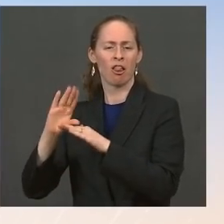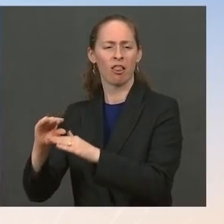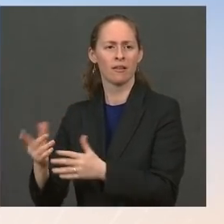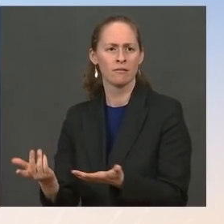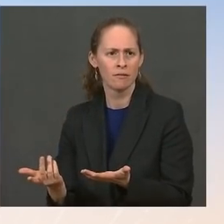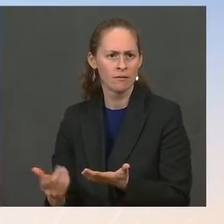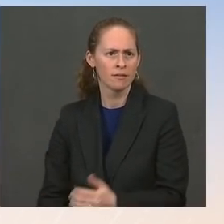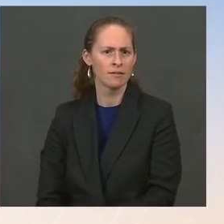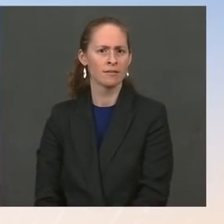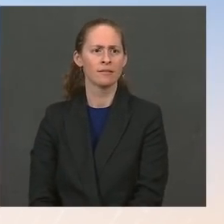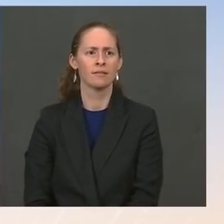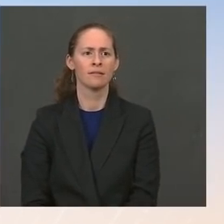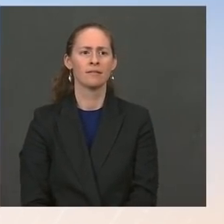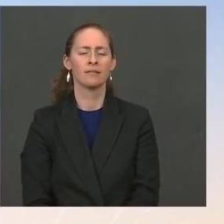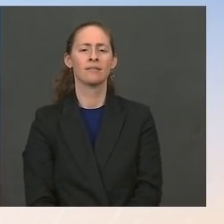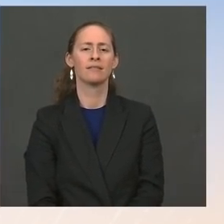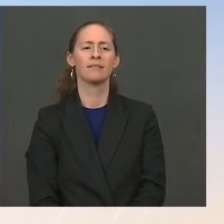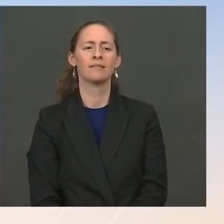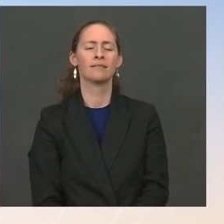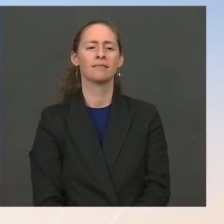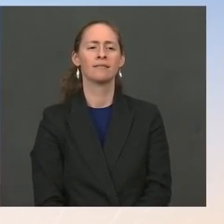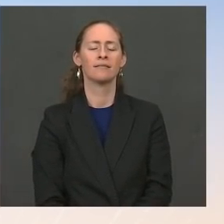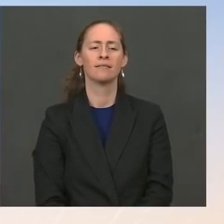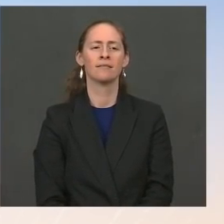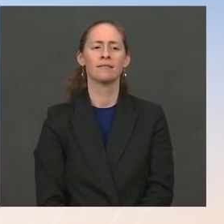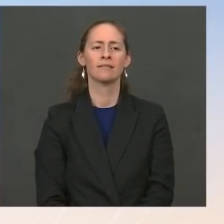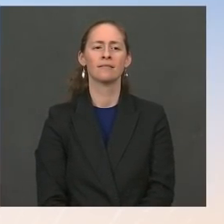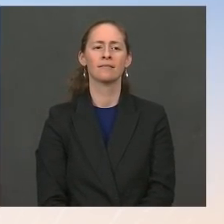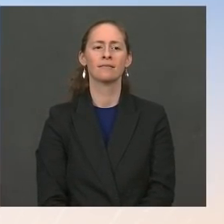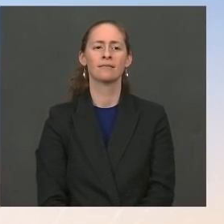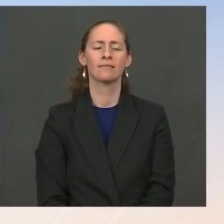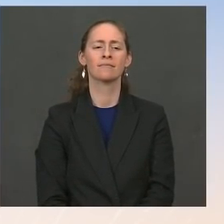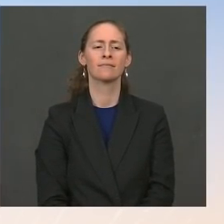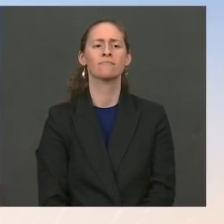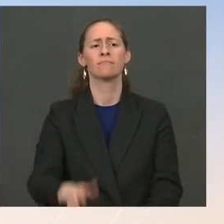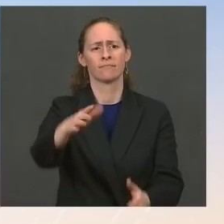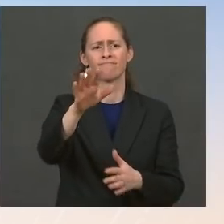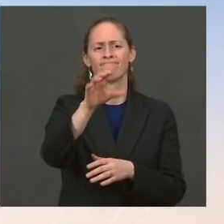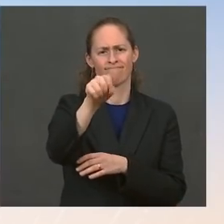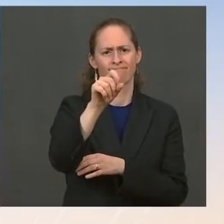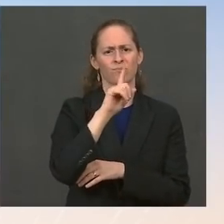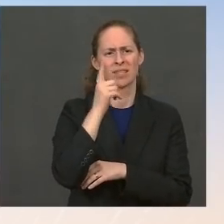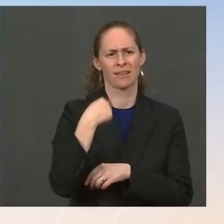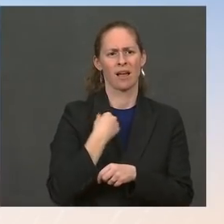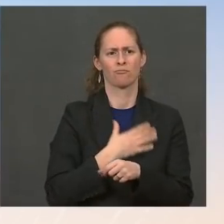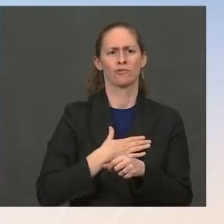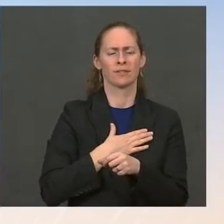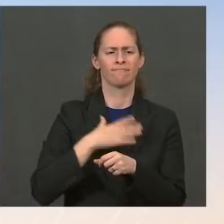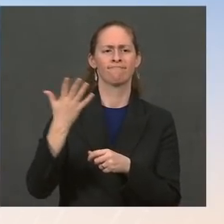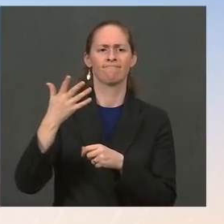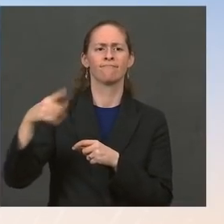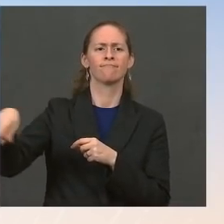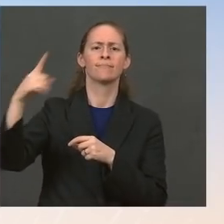I also enjoyed the pushback from Senator Elizabeth Warren, who maybe we should just point to as our response. But I would say the President